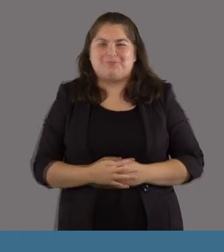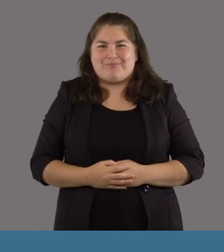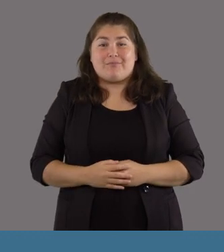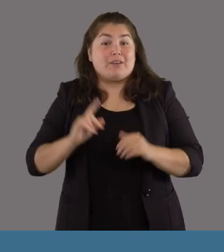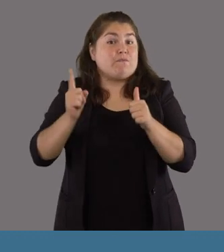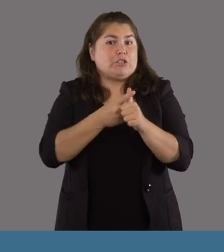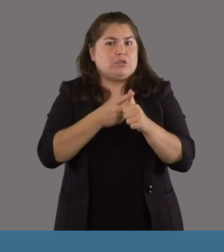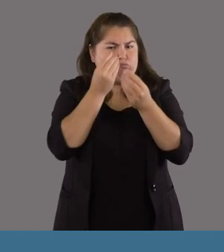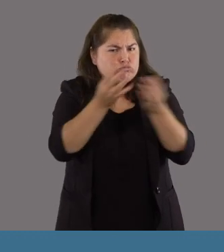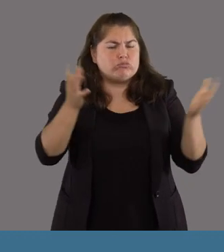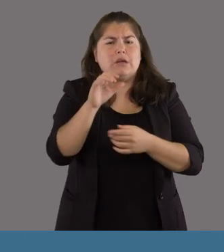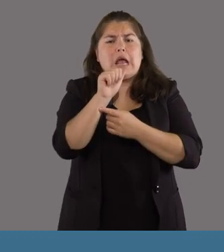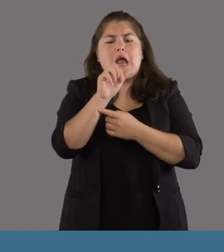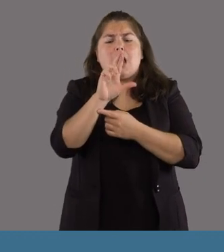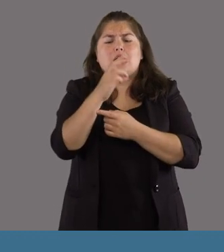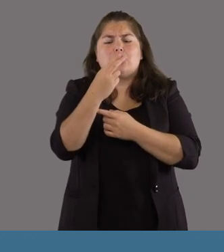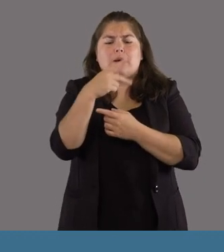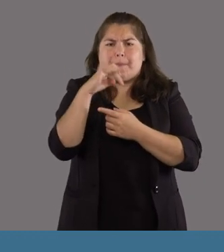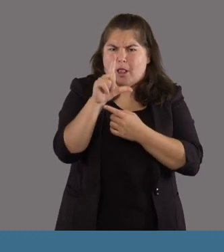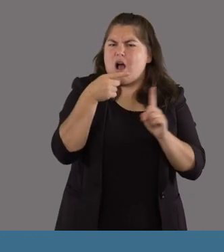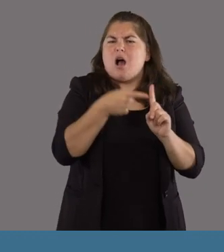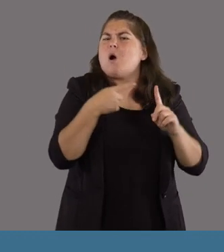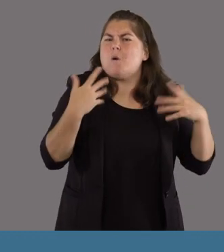First just a little bit about Archipel. We